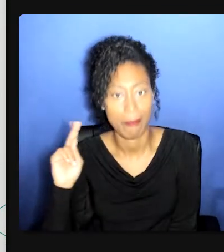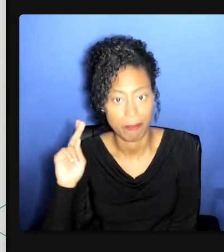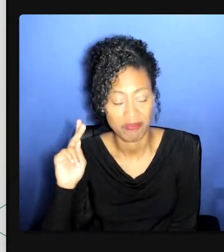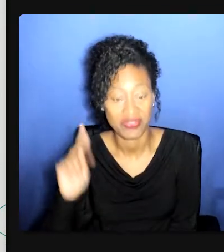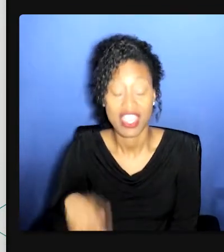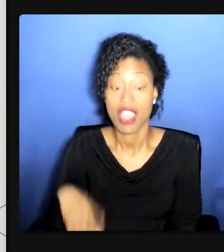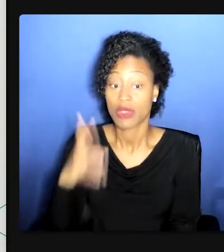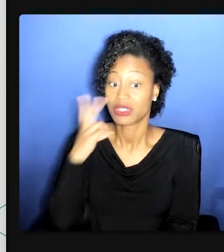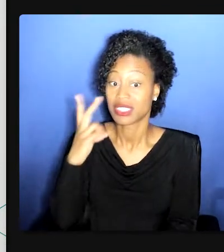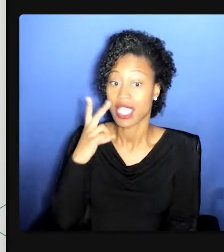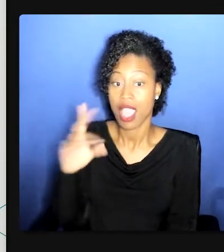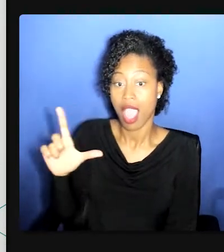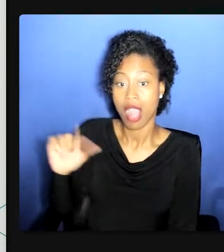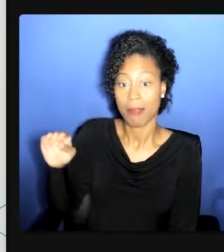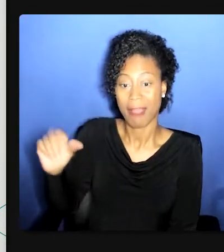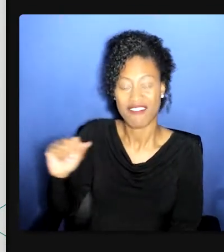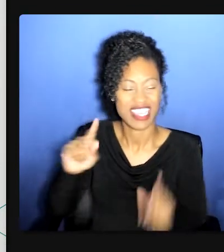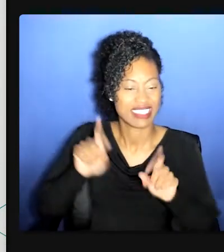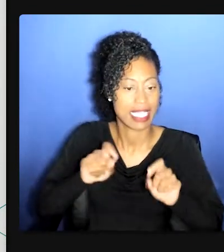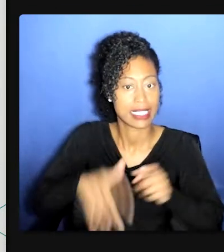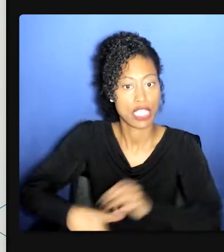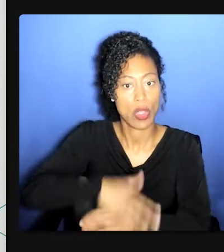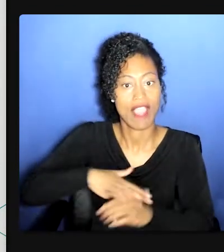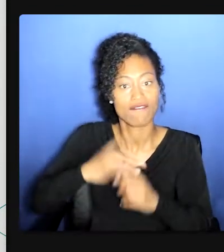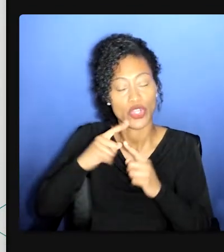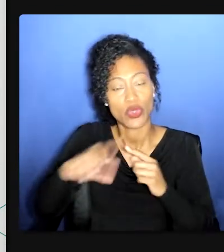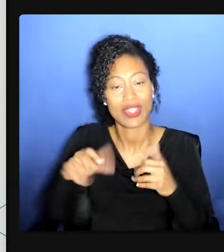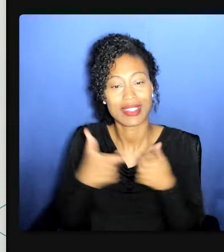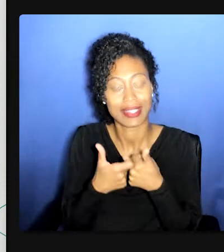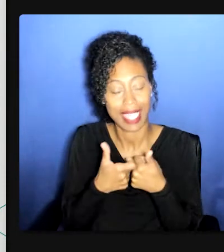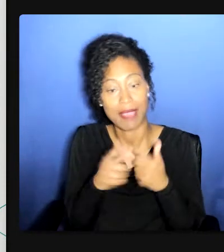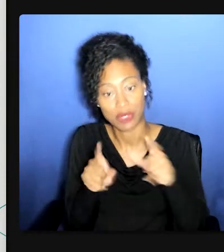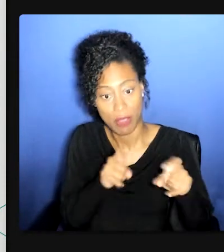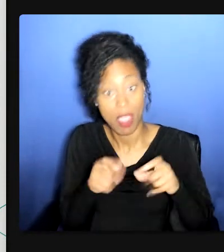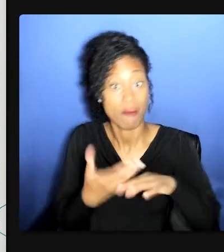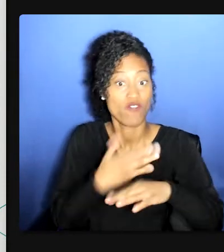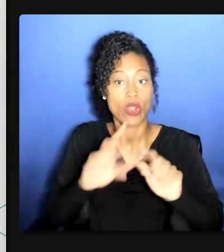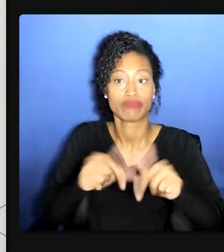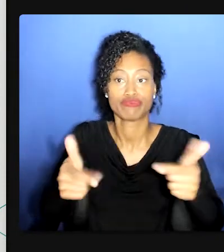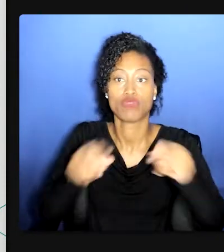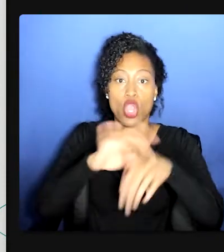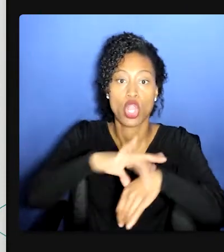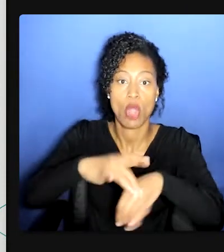LMA acts as a testing ground for your game servers before you roll them out globally.